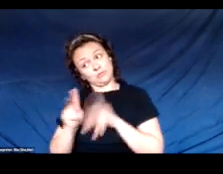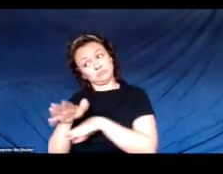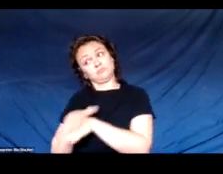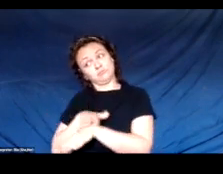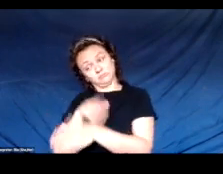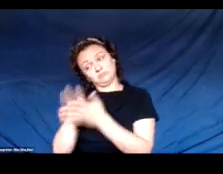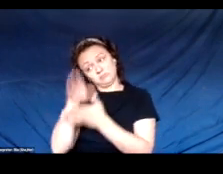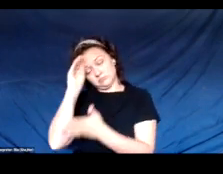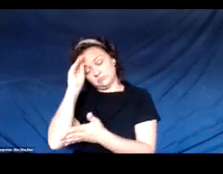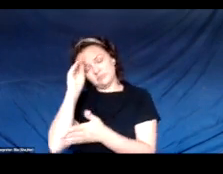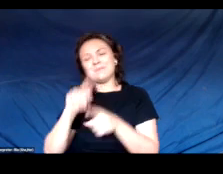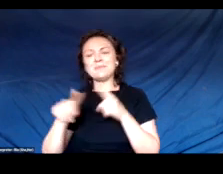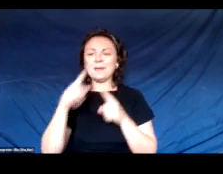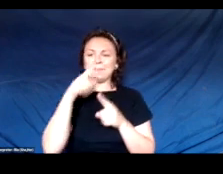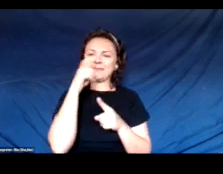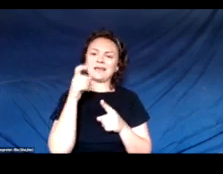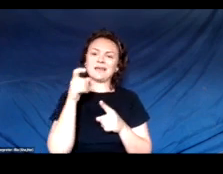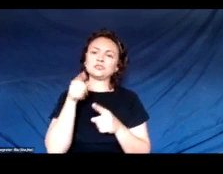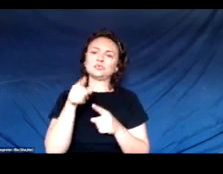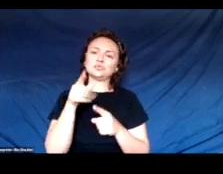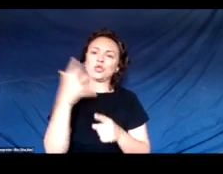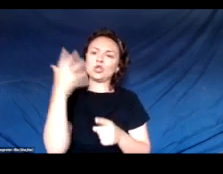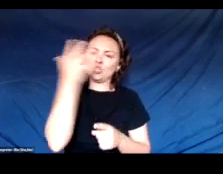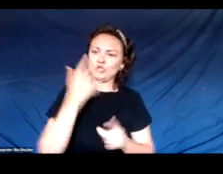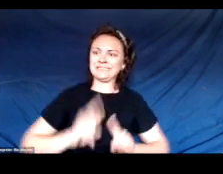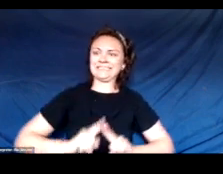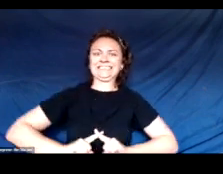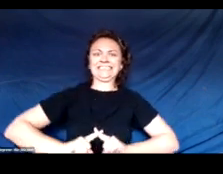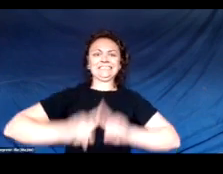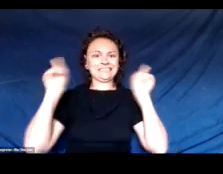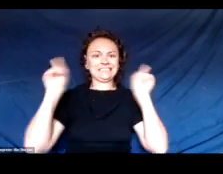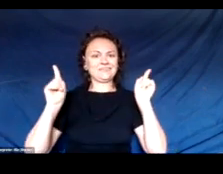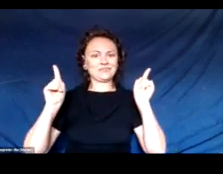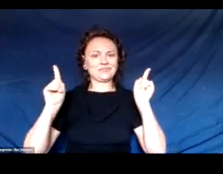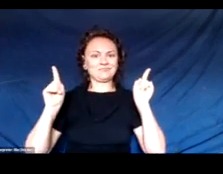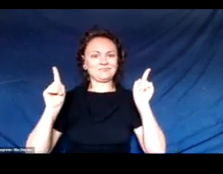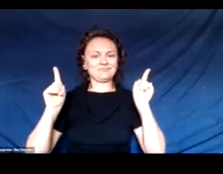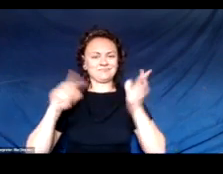you look extremely different doesn't mean that you're sick.